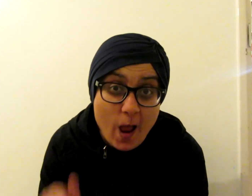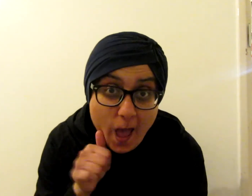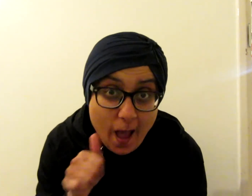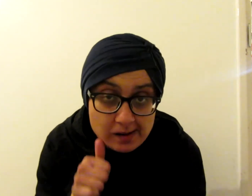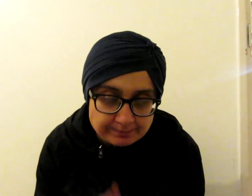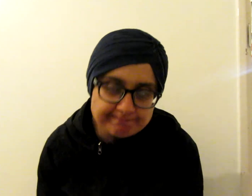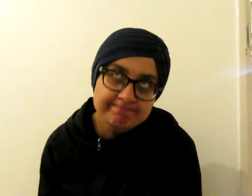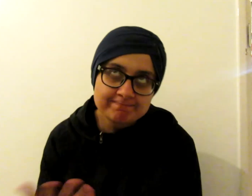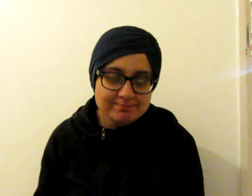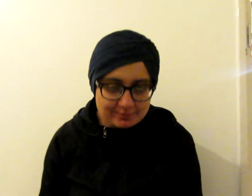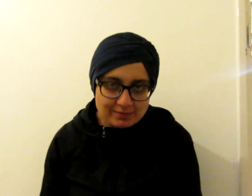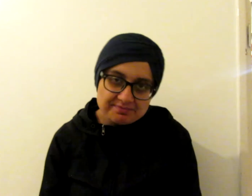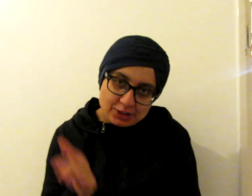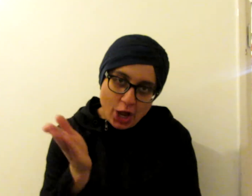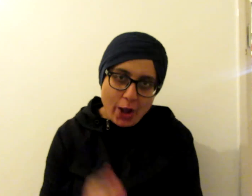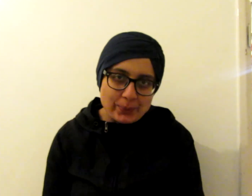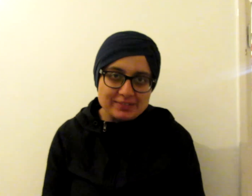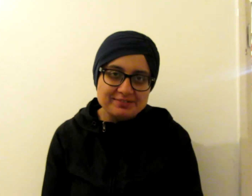Do you want know? Go ahead...